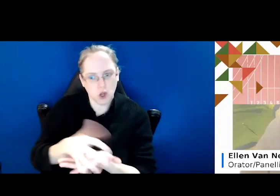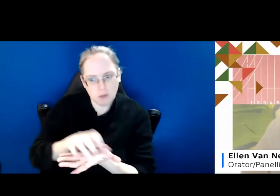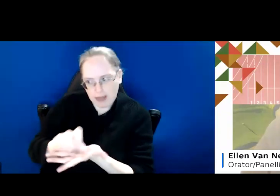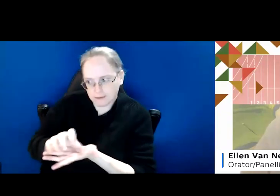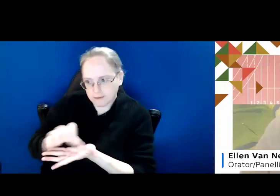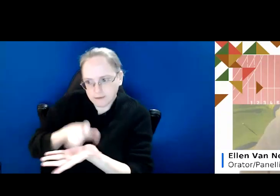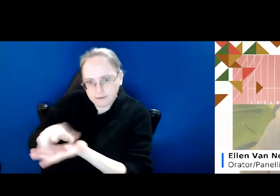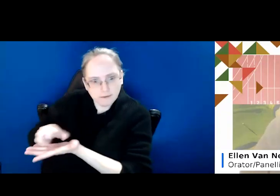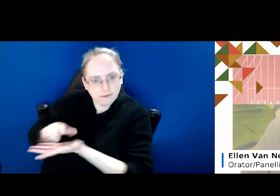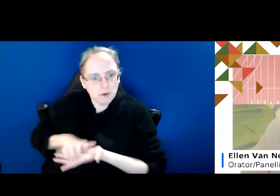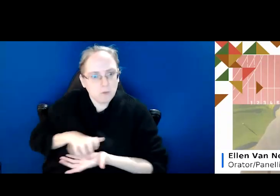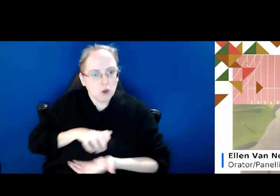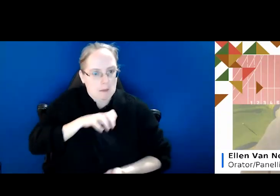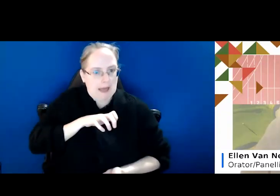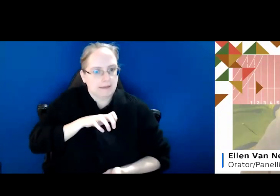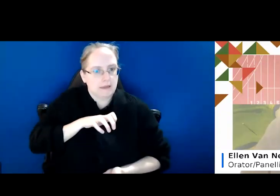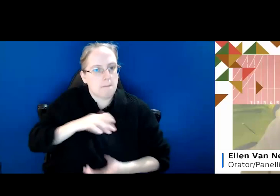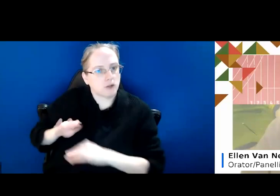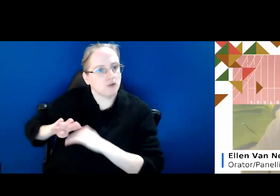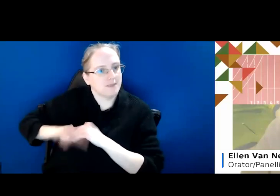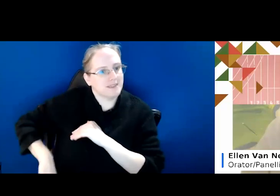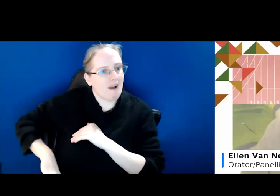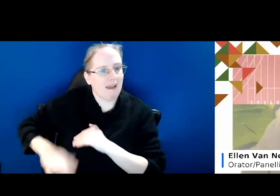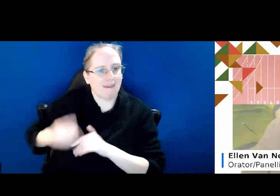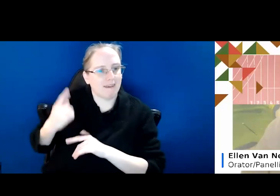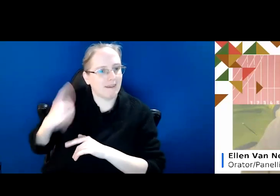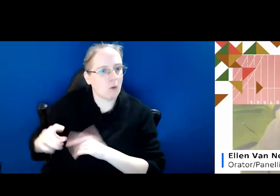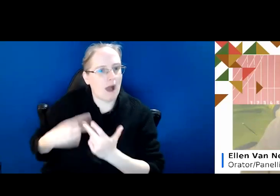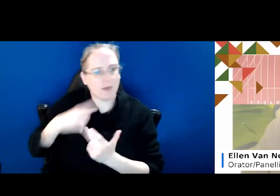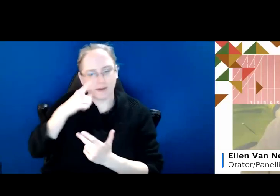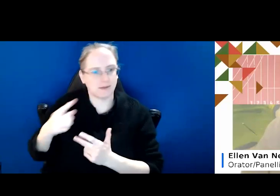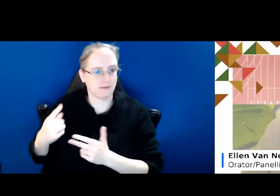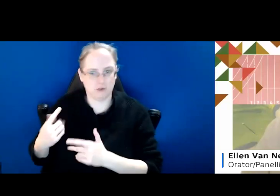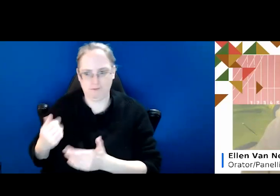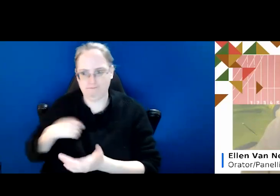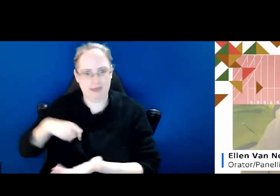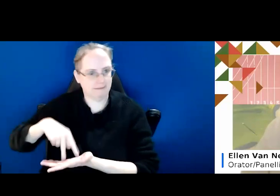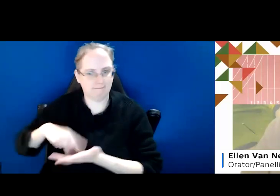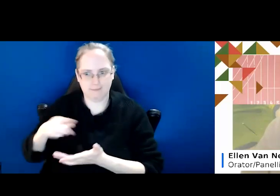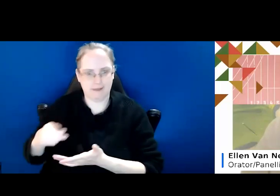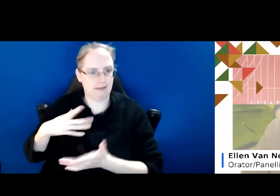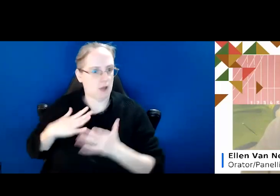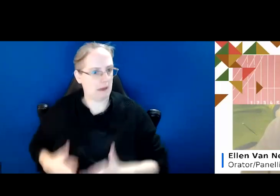yet to deny others their existence. Humanity and agency.